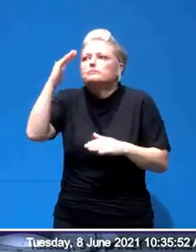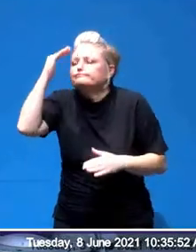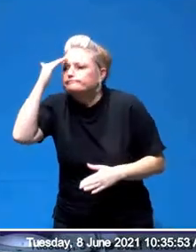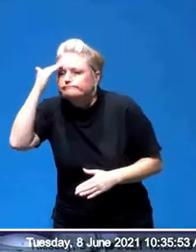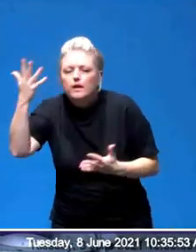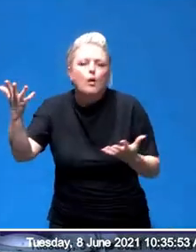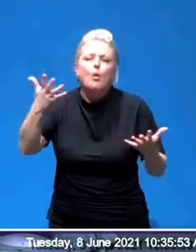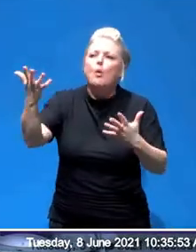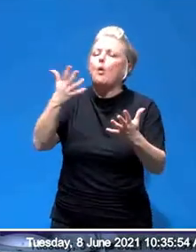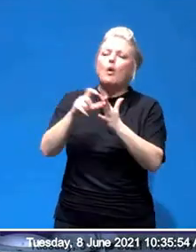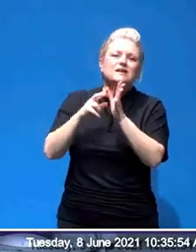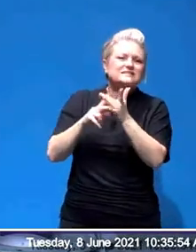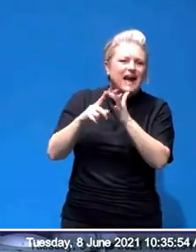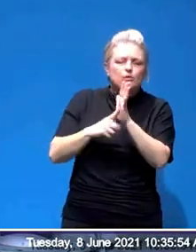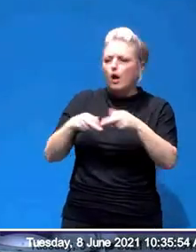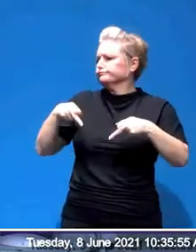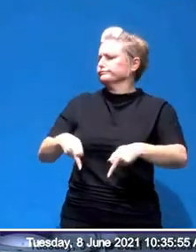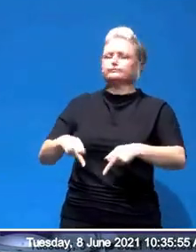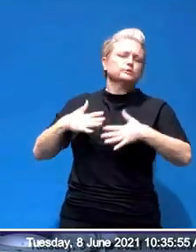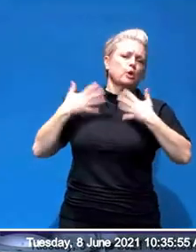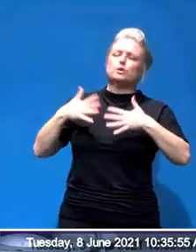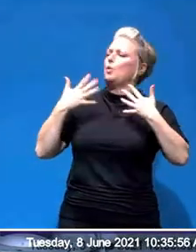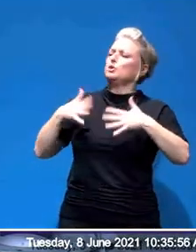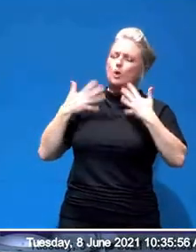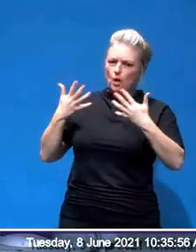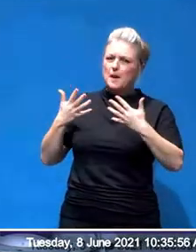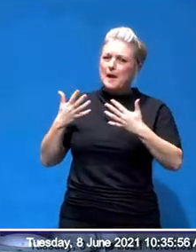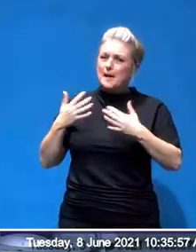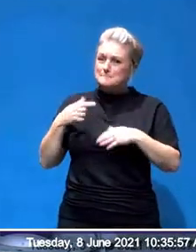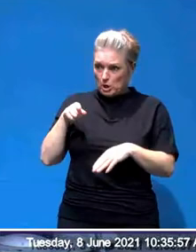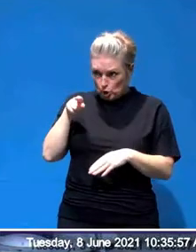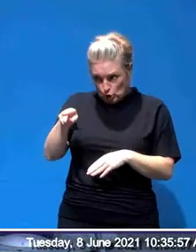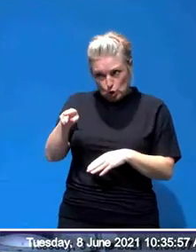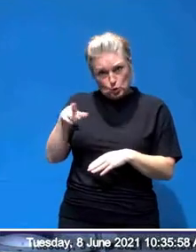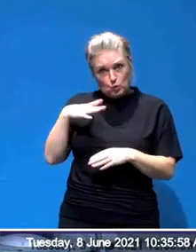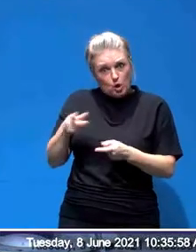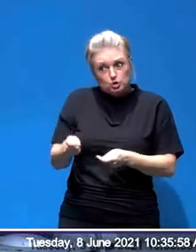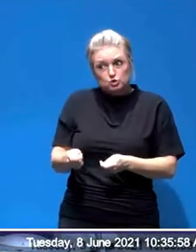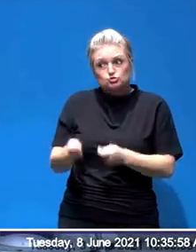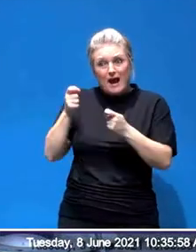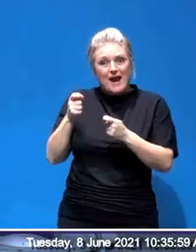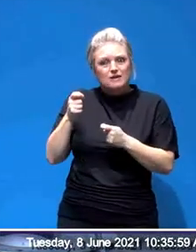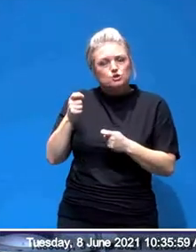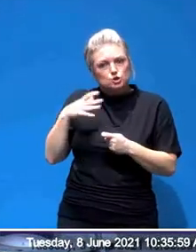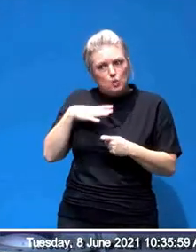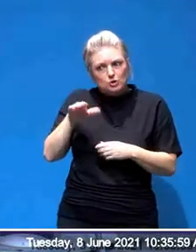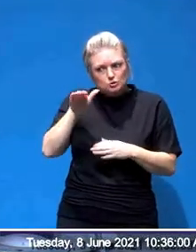to go, there might be an explanation behind this", but for you, you wanted to raise it because it went to a question of trust; is that right?